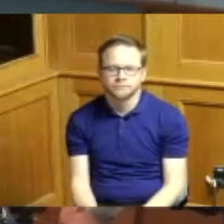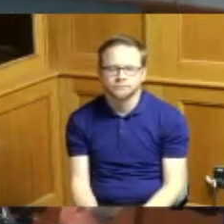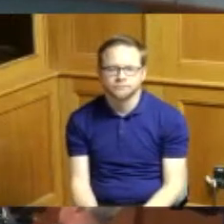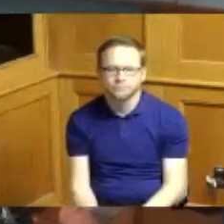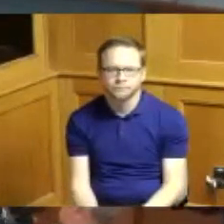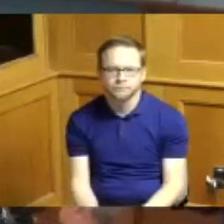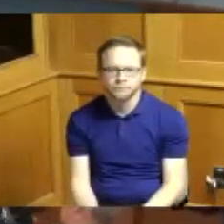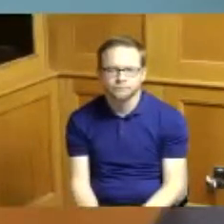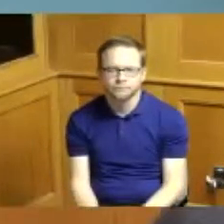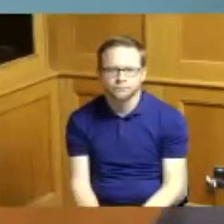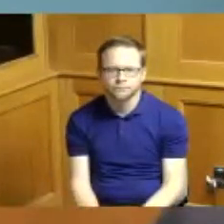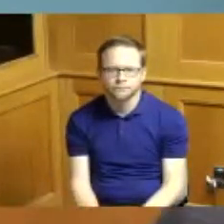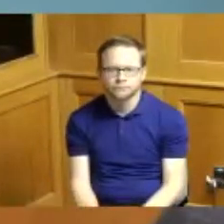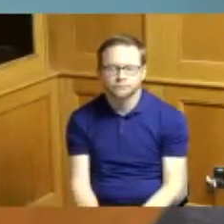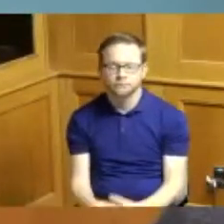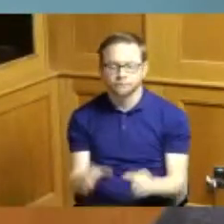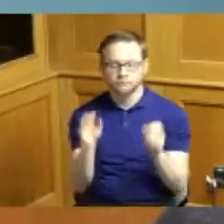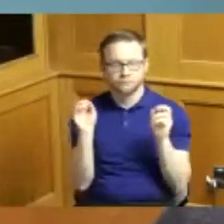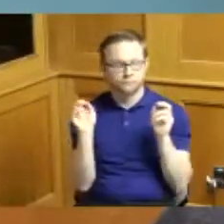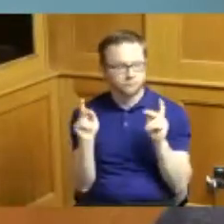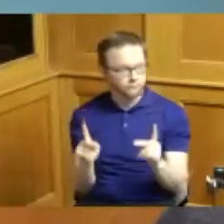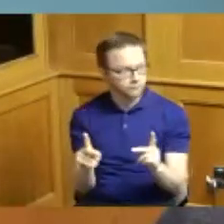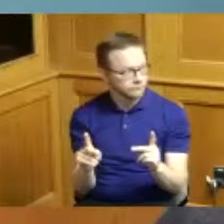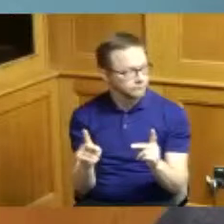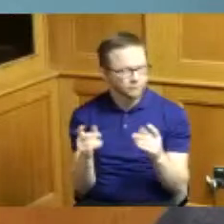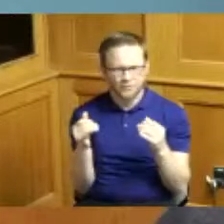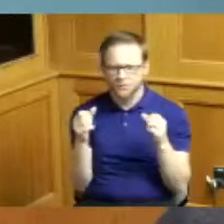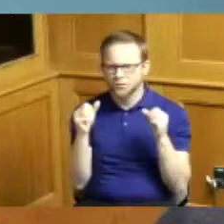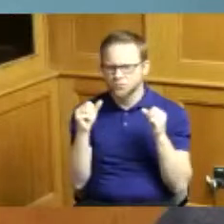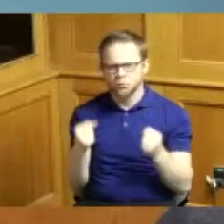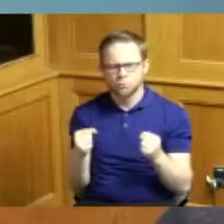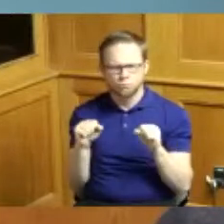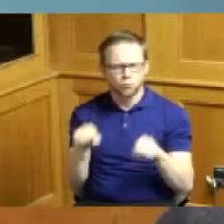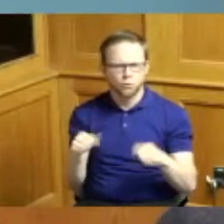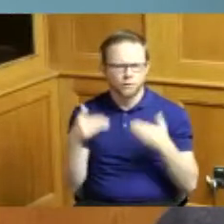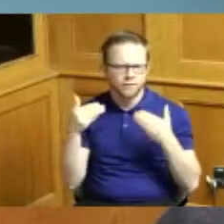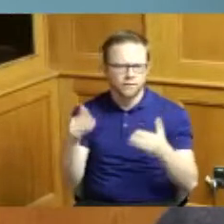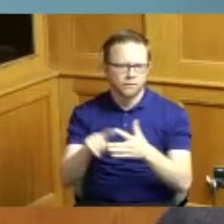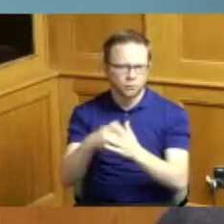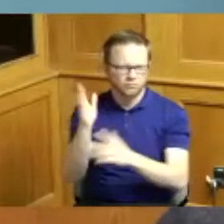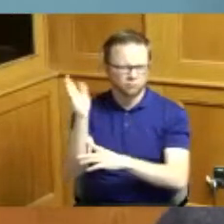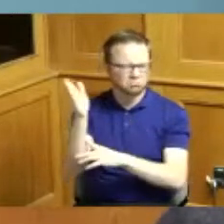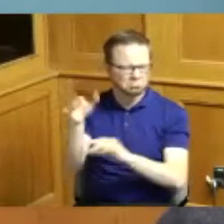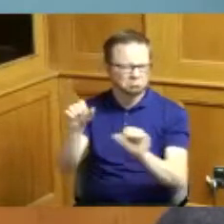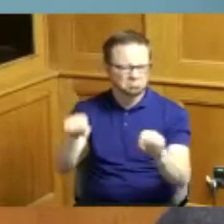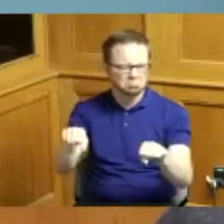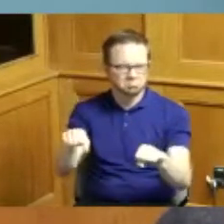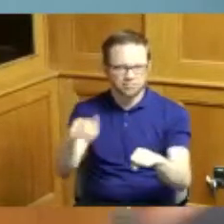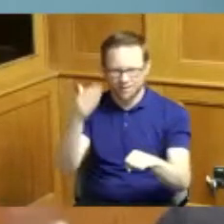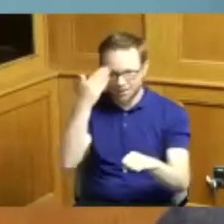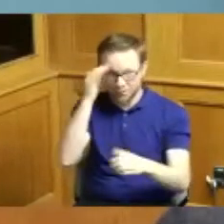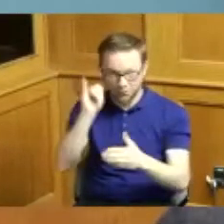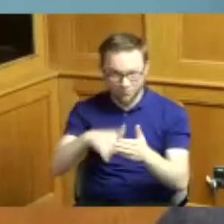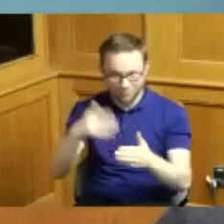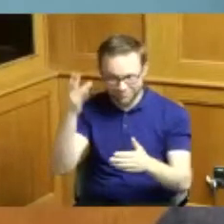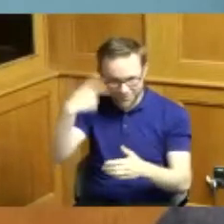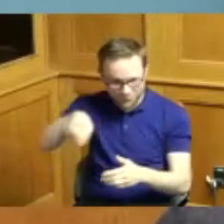okay we have before us we can go to presentations um I know that's why everybody is here for the